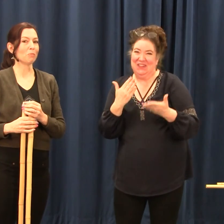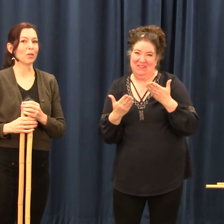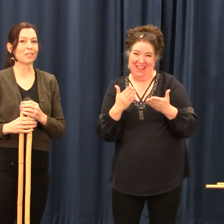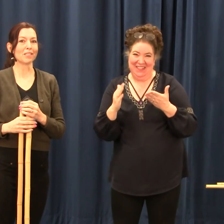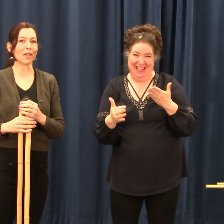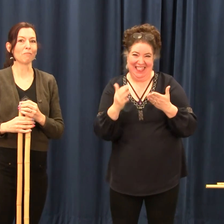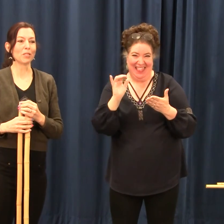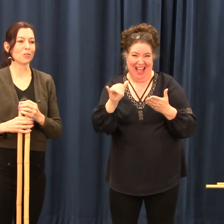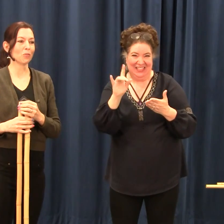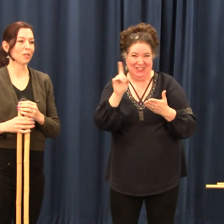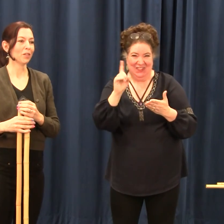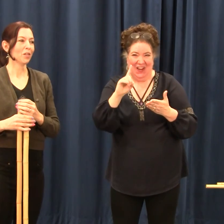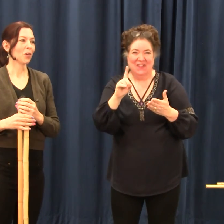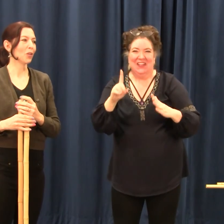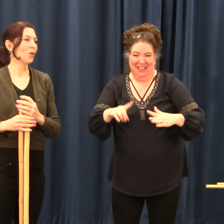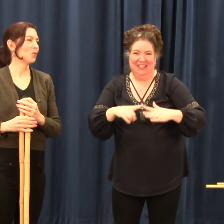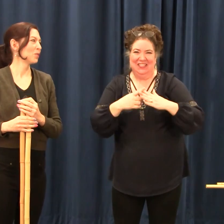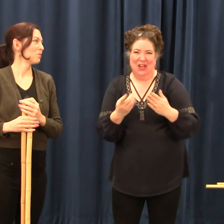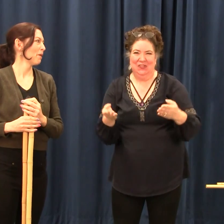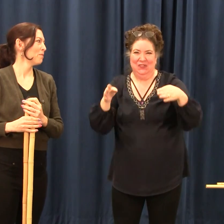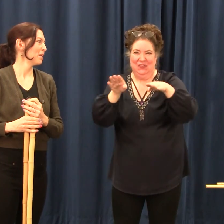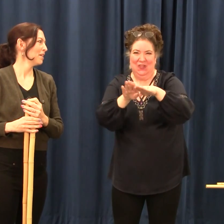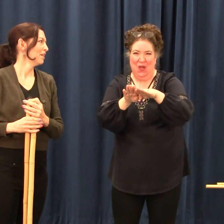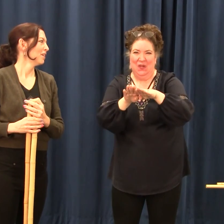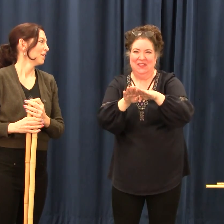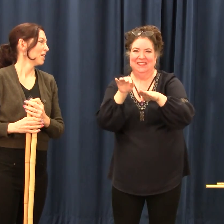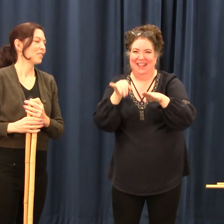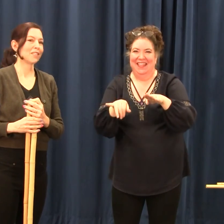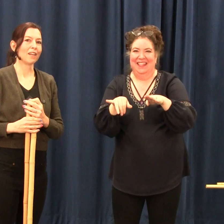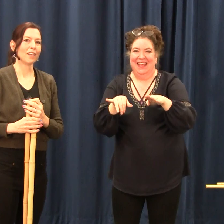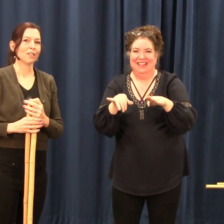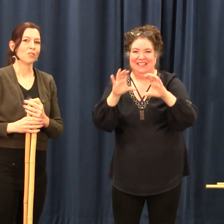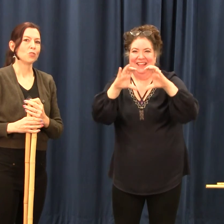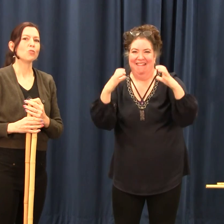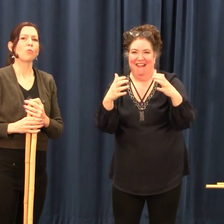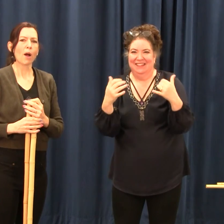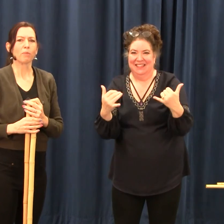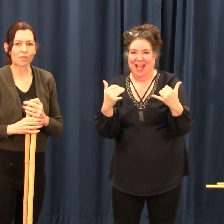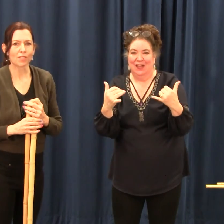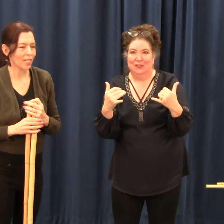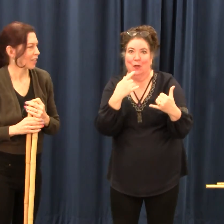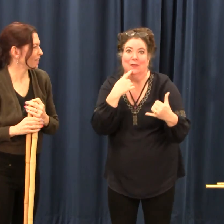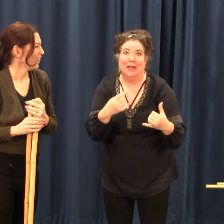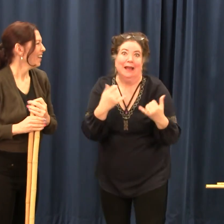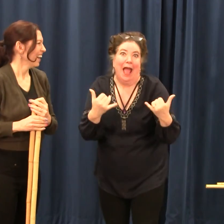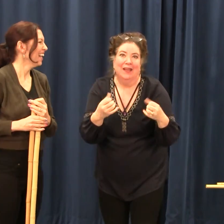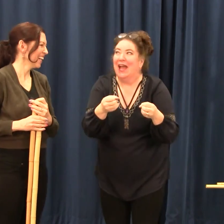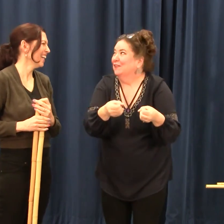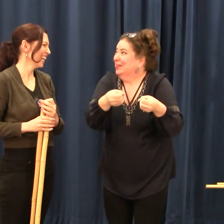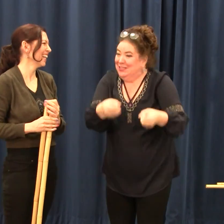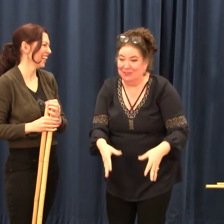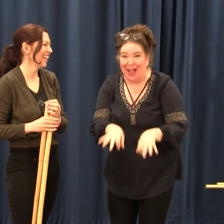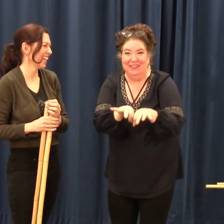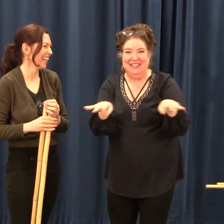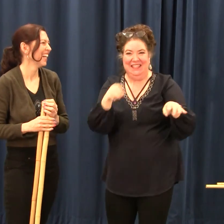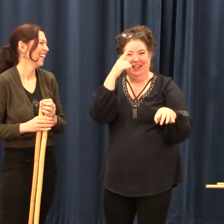bring this segment to a close, is maybe let's say - drop the stick! (Luane) I'm gonna drop the stick